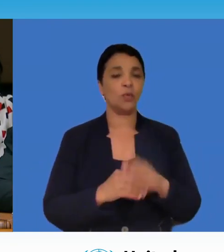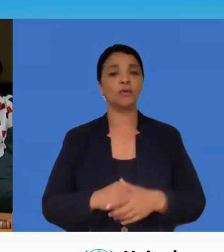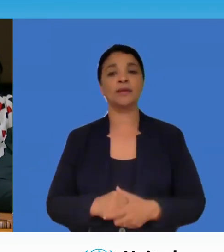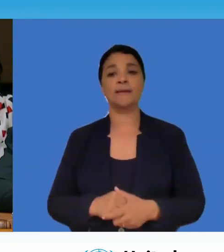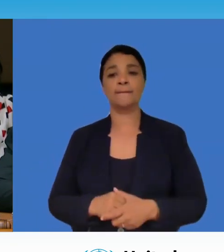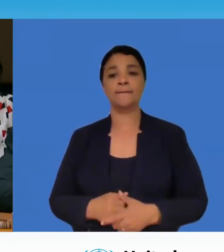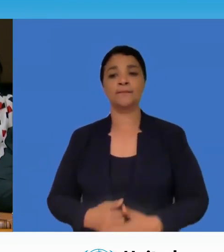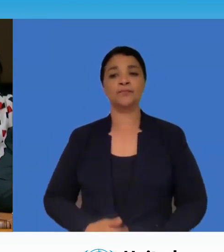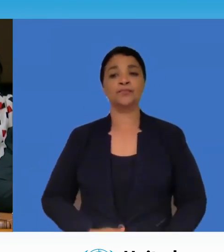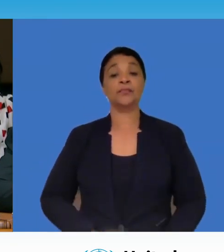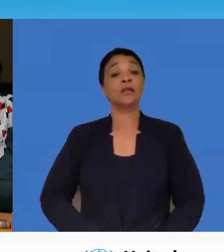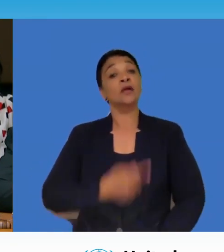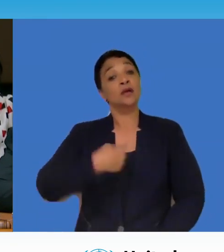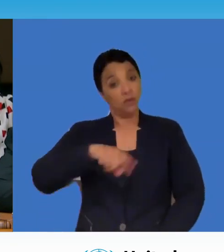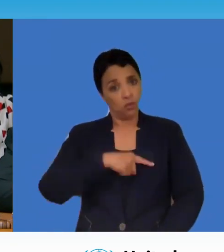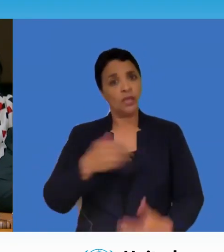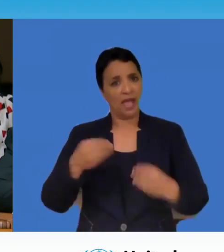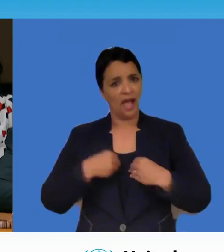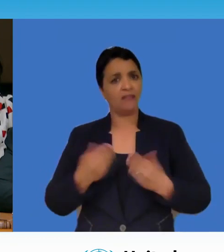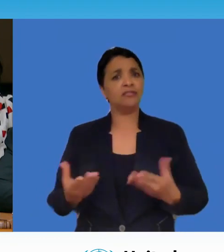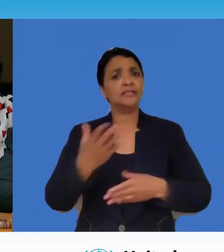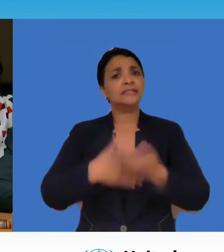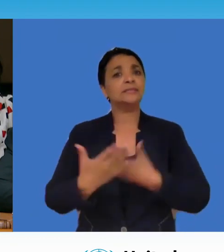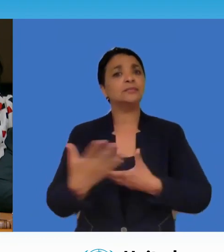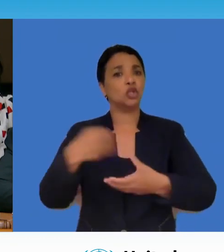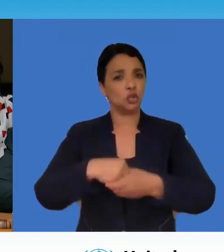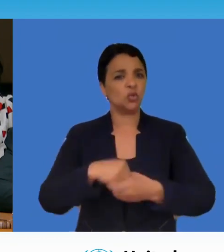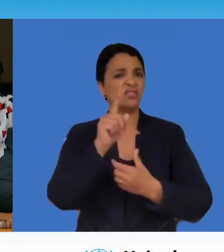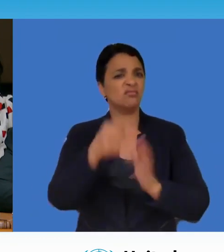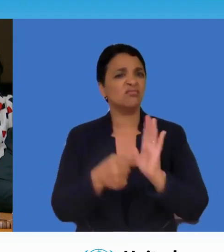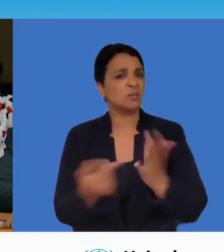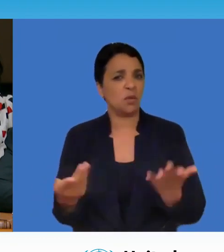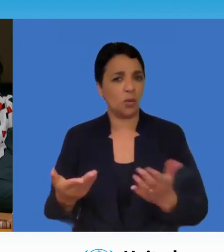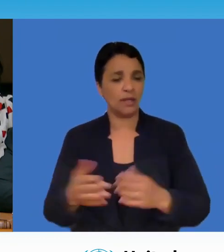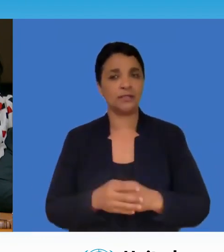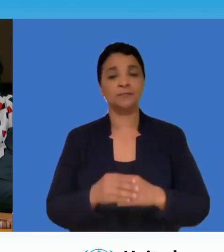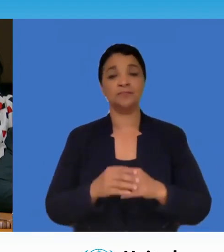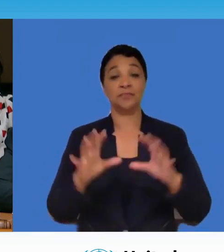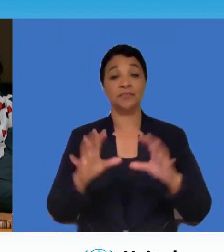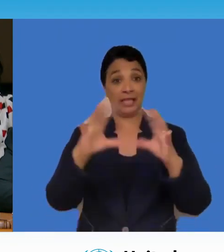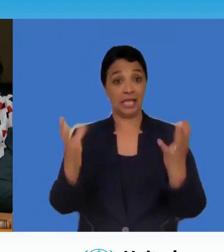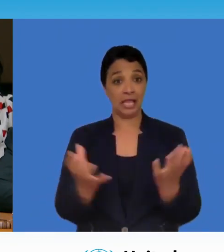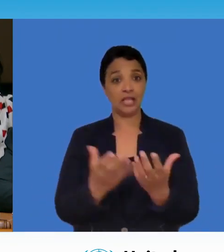Partners to convene events on disability inclusion last December for example for the